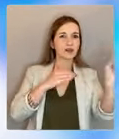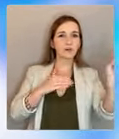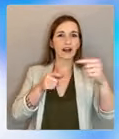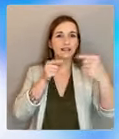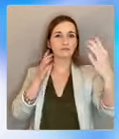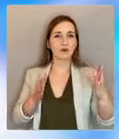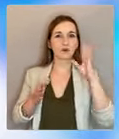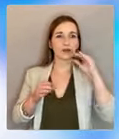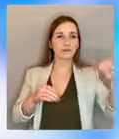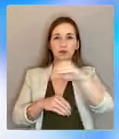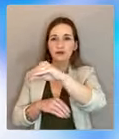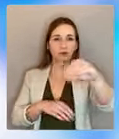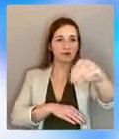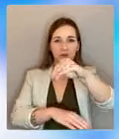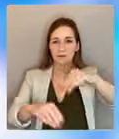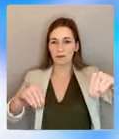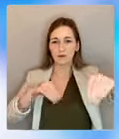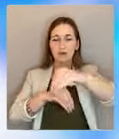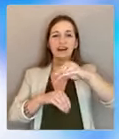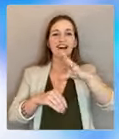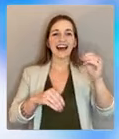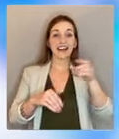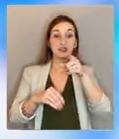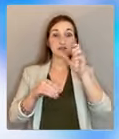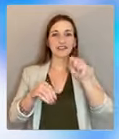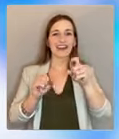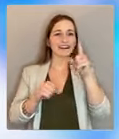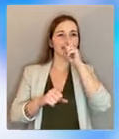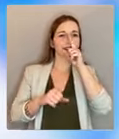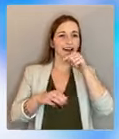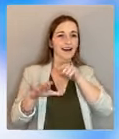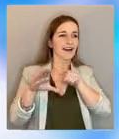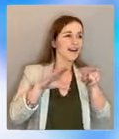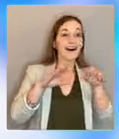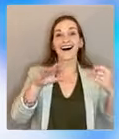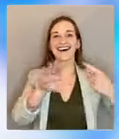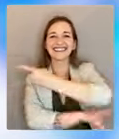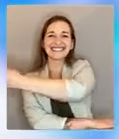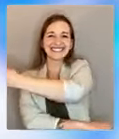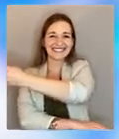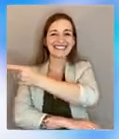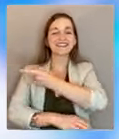You can predict where your opponents are gonna move, and you can use this to fake them into thinking you're moving in a different direction